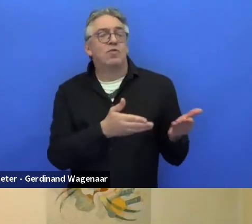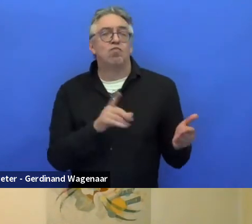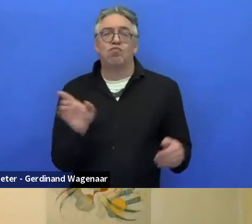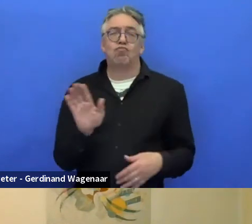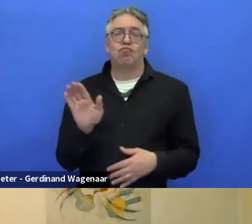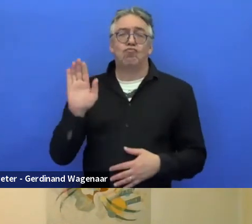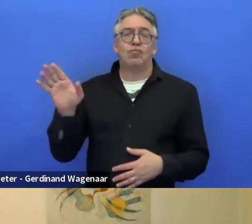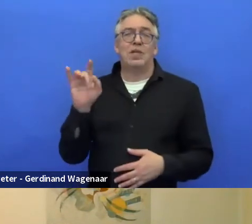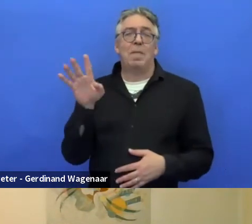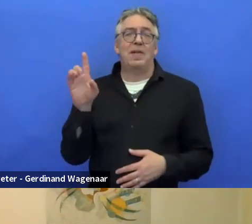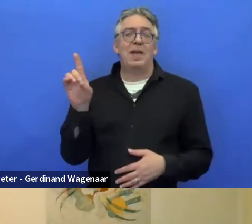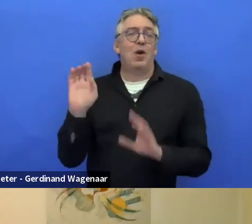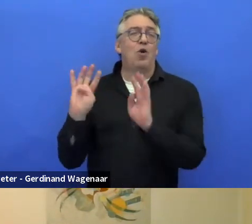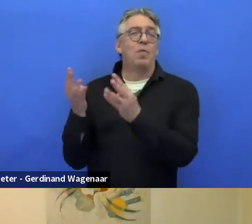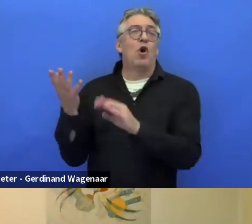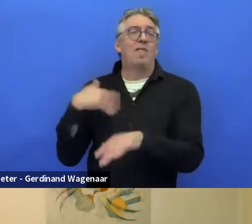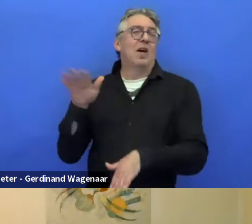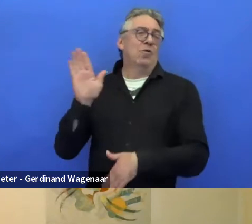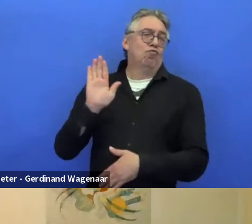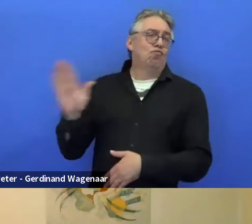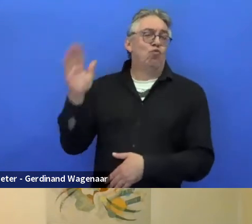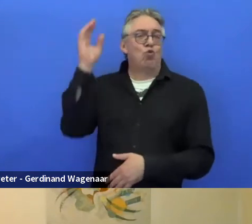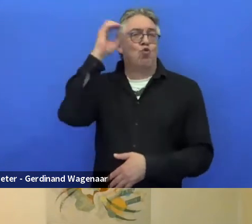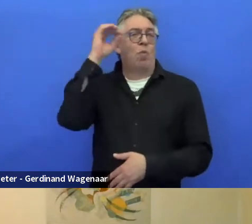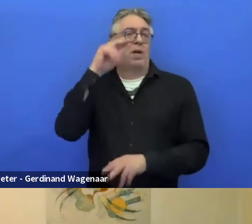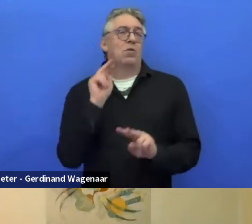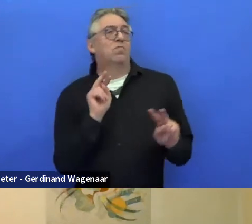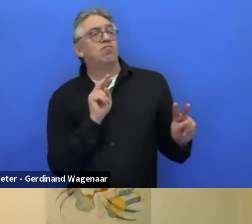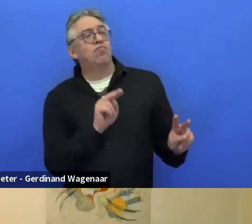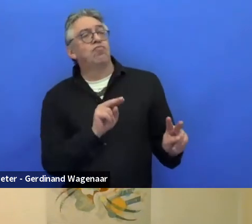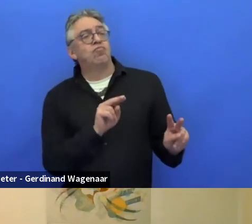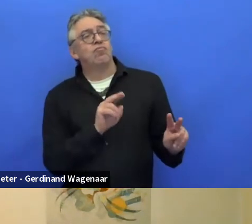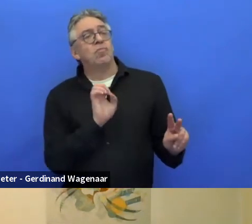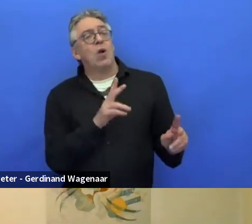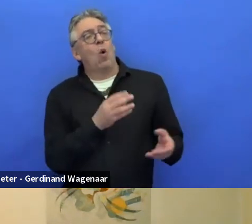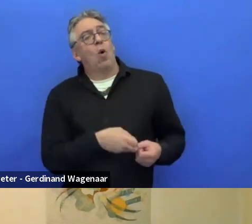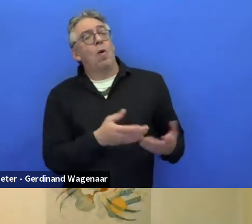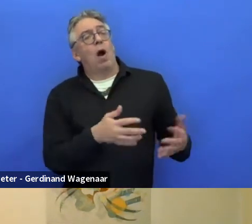on the extent of the responsibility of commission